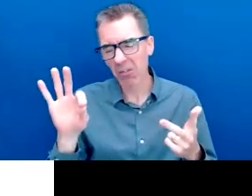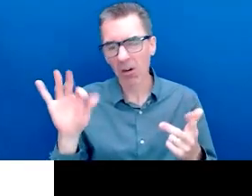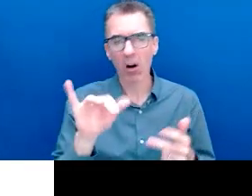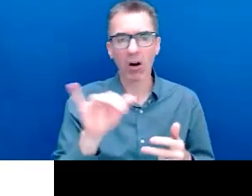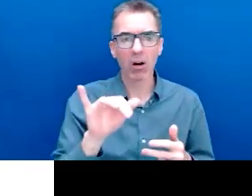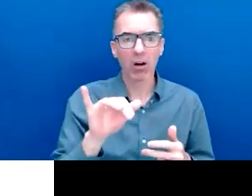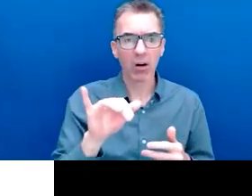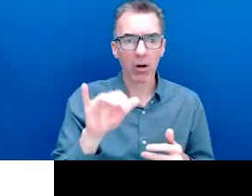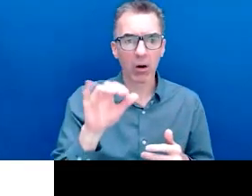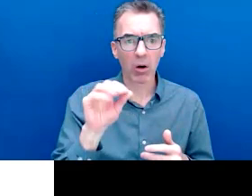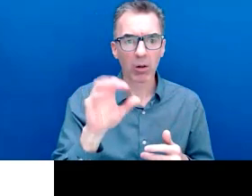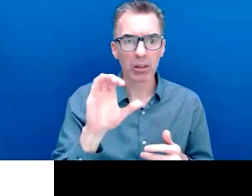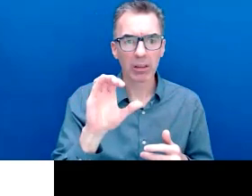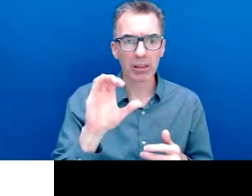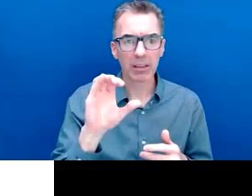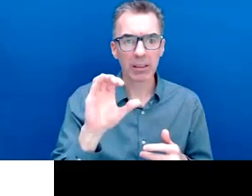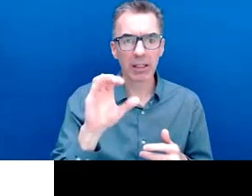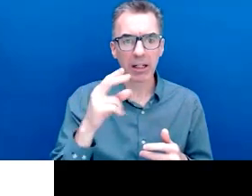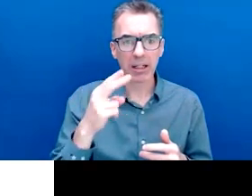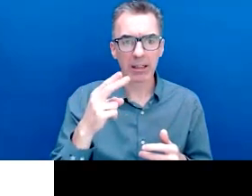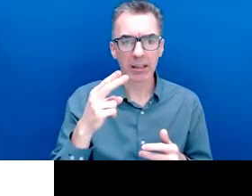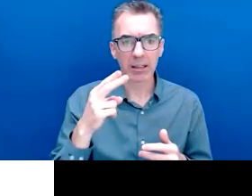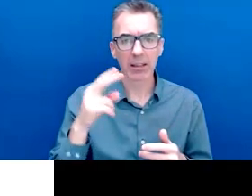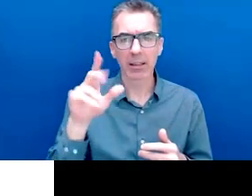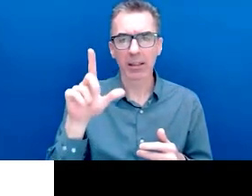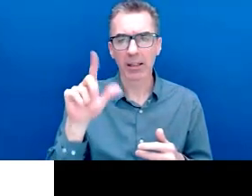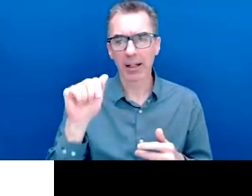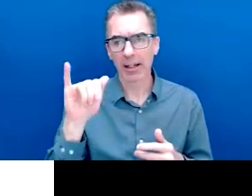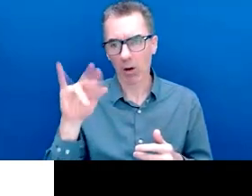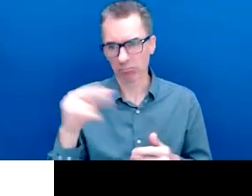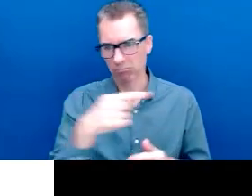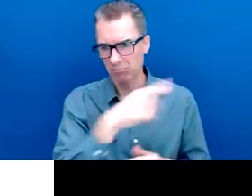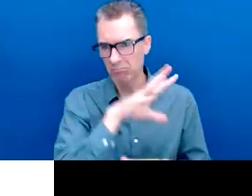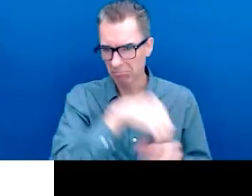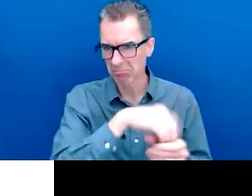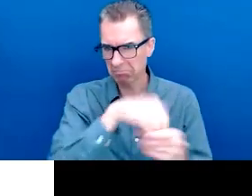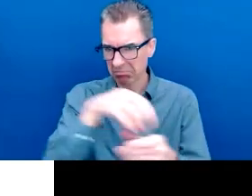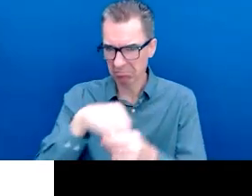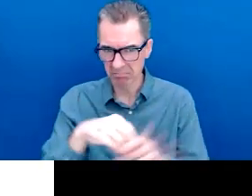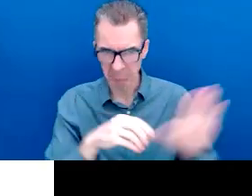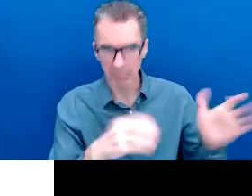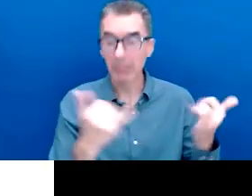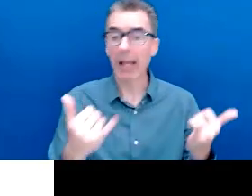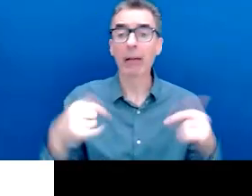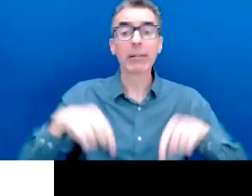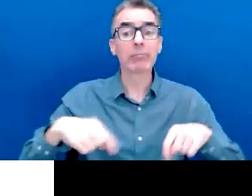OER liaison. Today's agenda, this is what we're planning.